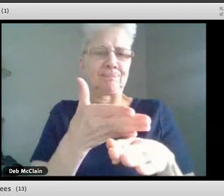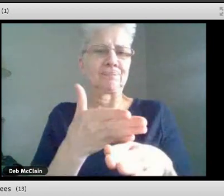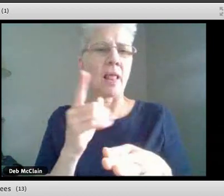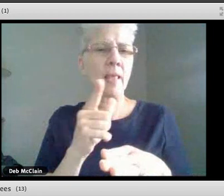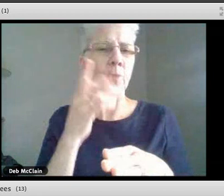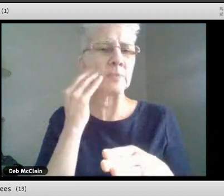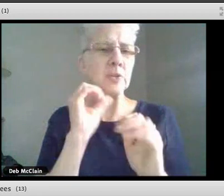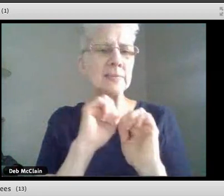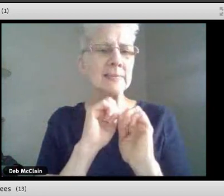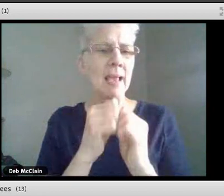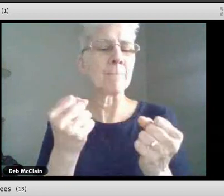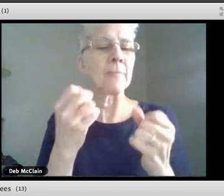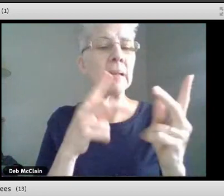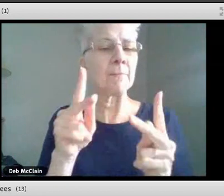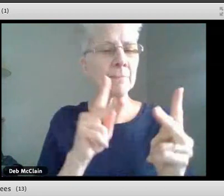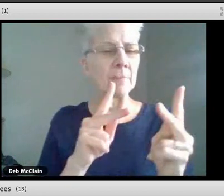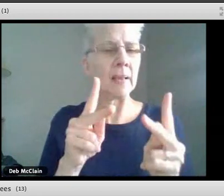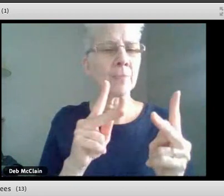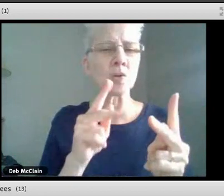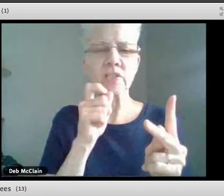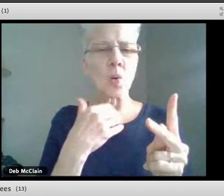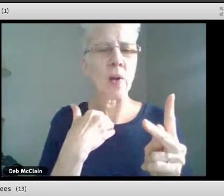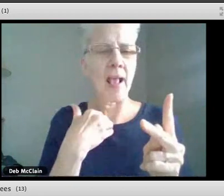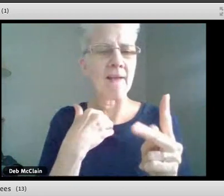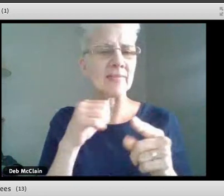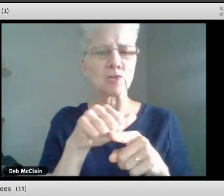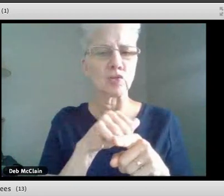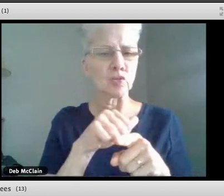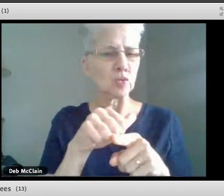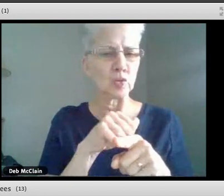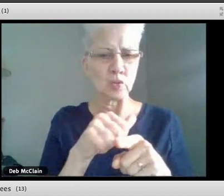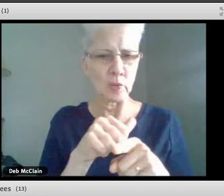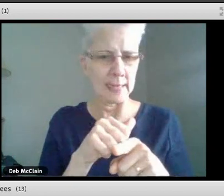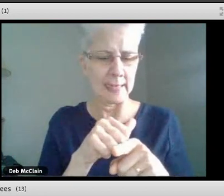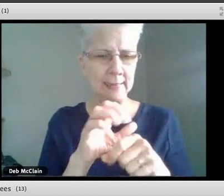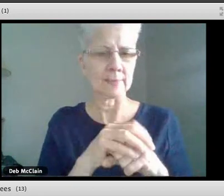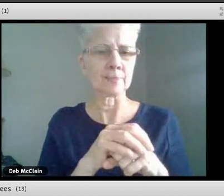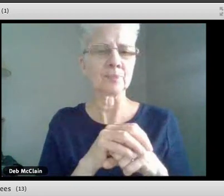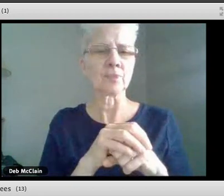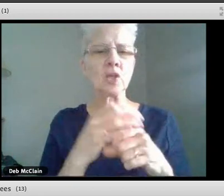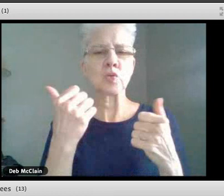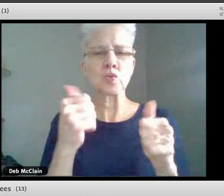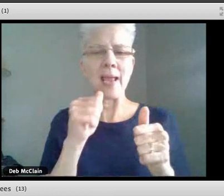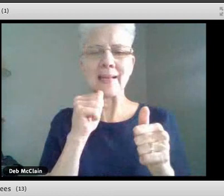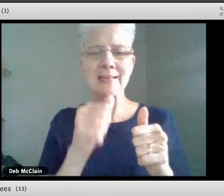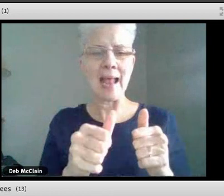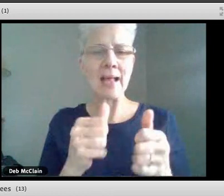And a lot of people just don't have that training, and it's not that they're trying to not help people. It's just they don't know what to do,